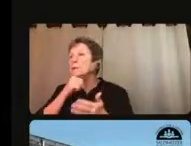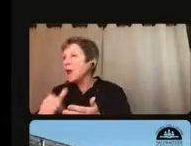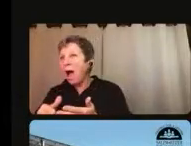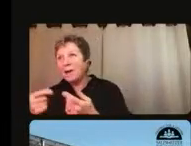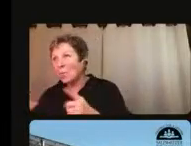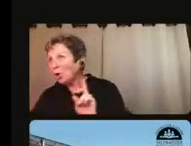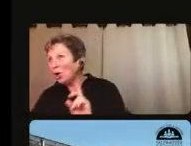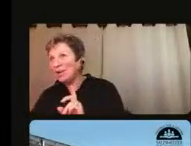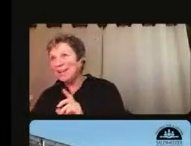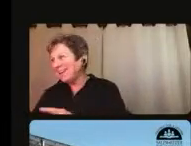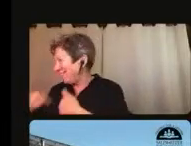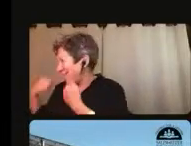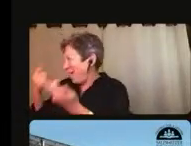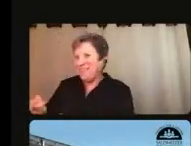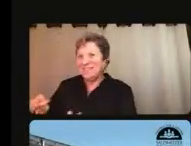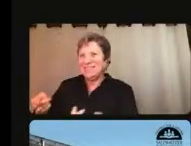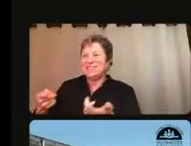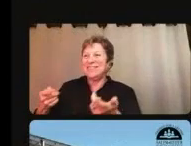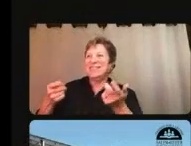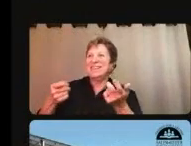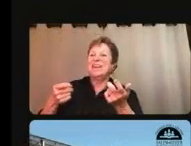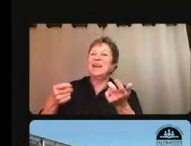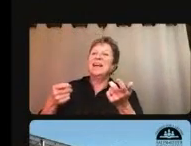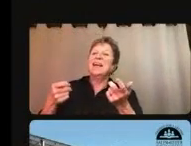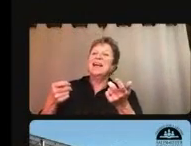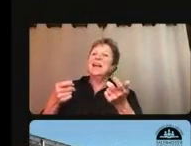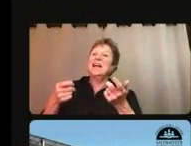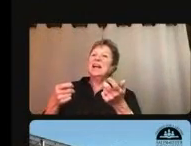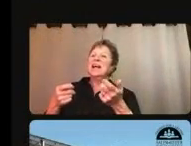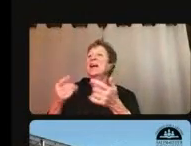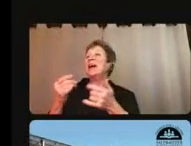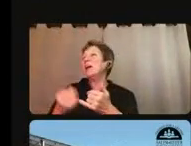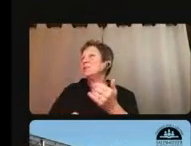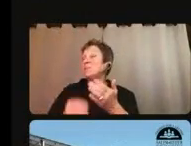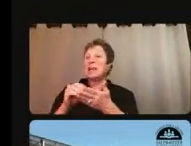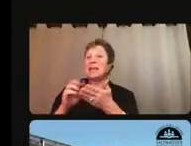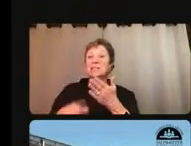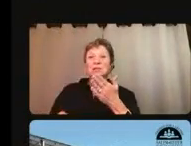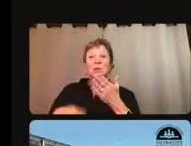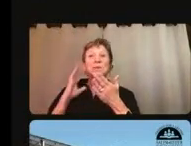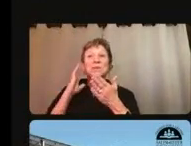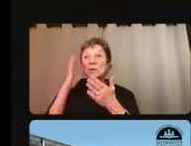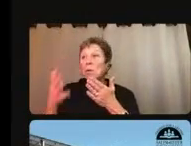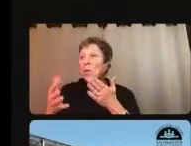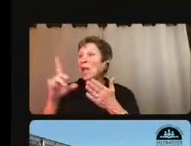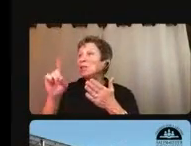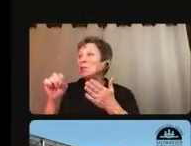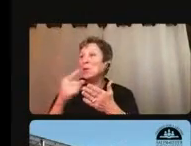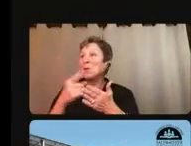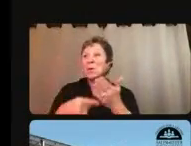WE CAN LOOK AT METHOD WORKED OR NOT WORKED IN THE PAST REGARDING THE SAFETY OF